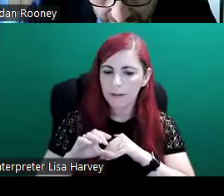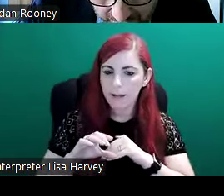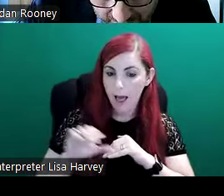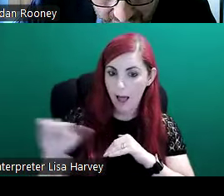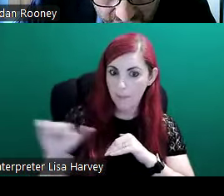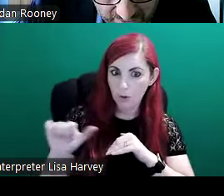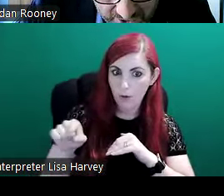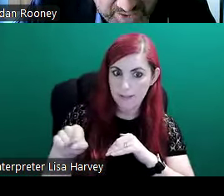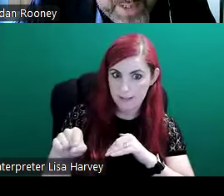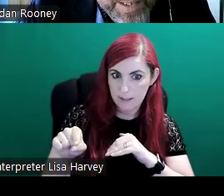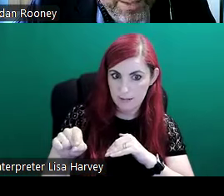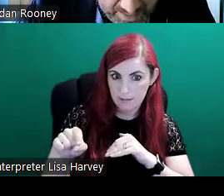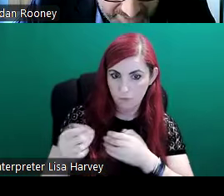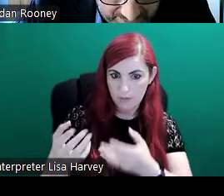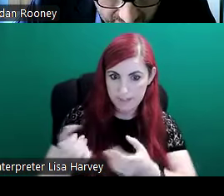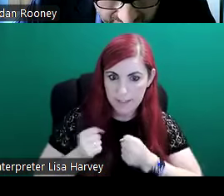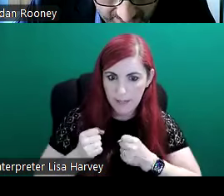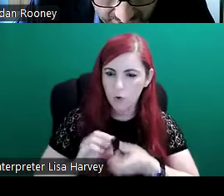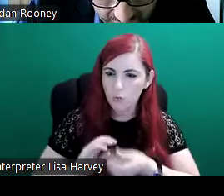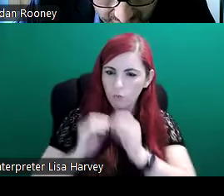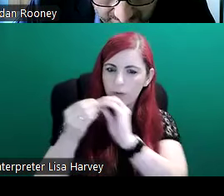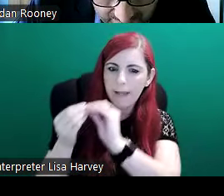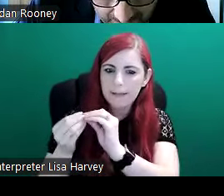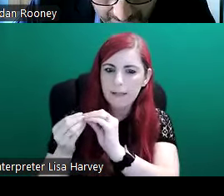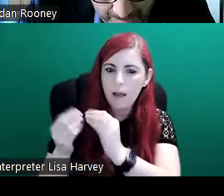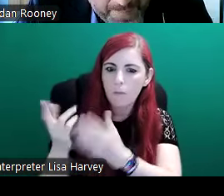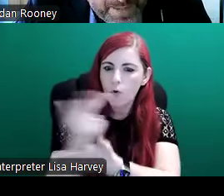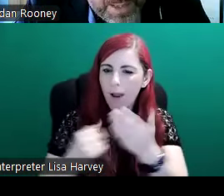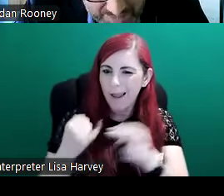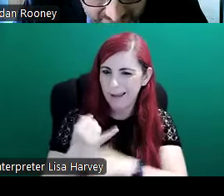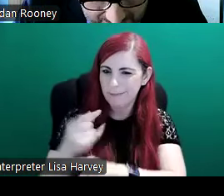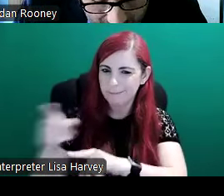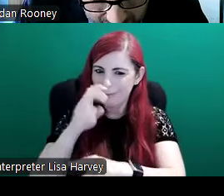for the parish church in Serrieres in the Ardeche in France. Enlisted to help